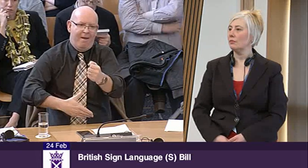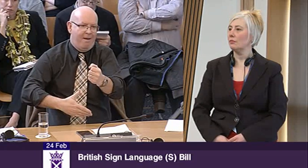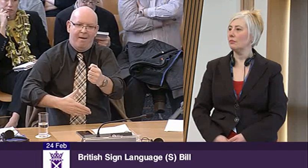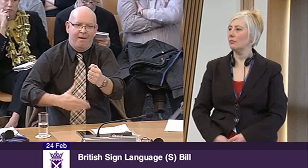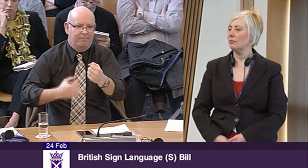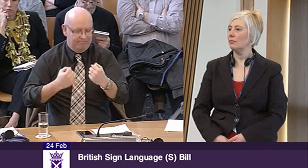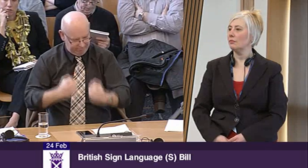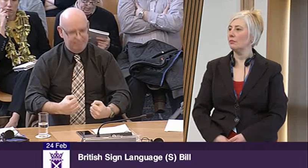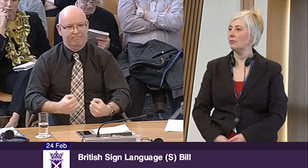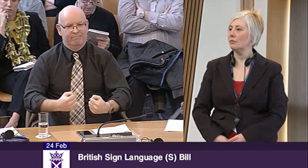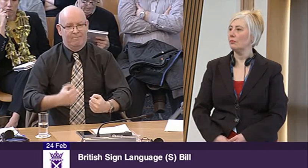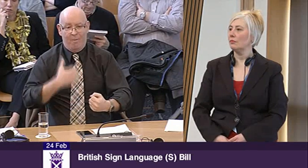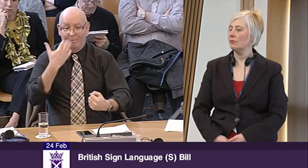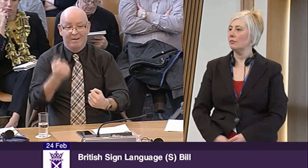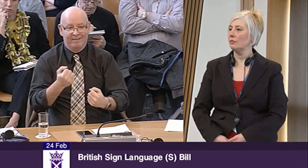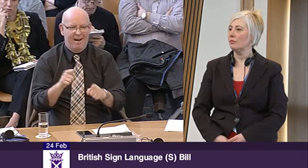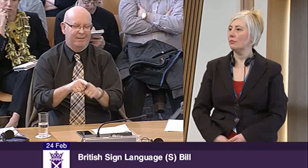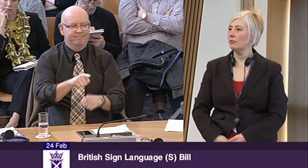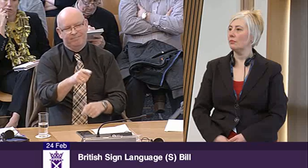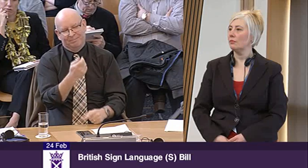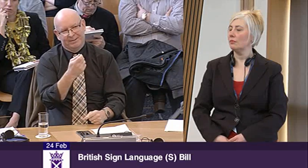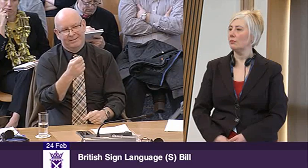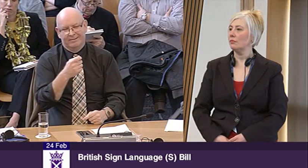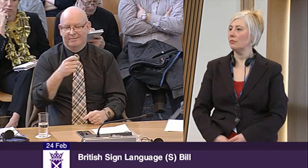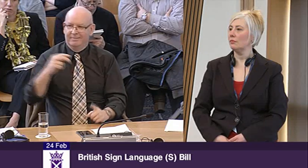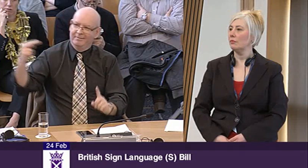not only in education, but in what comes from education throughout deaf people’s lives.